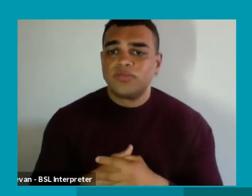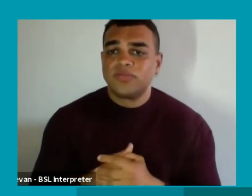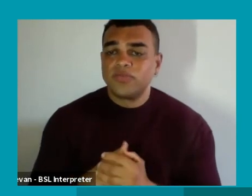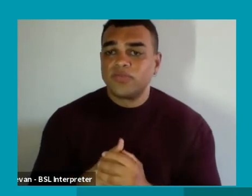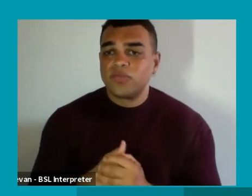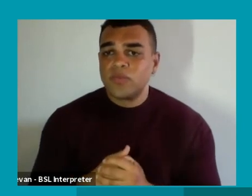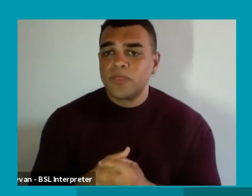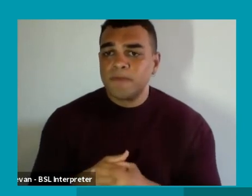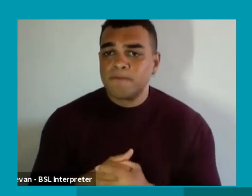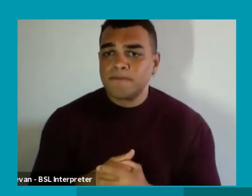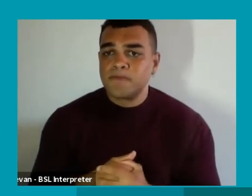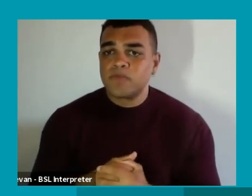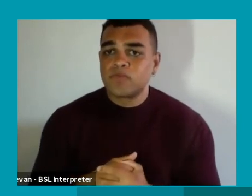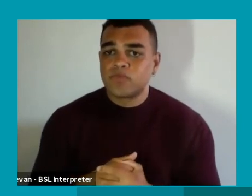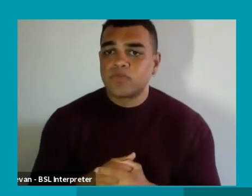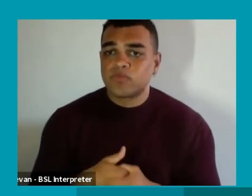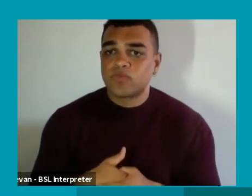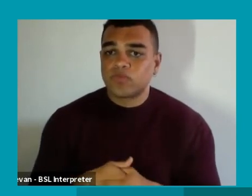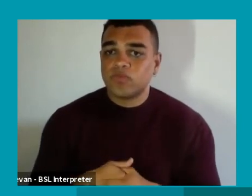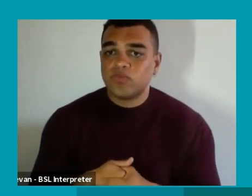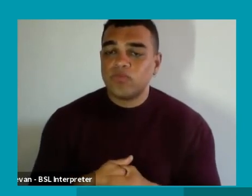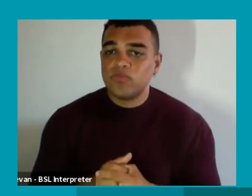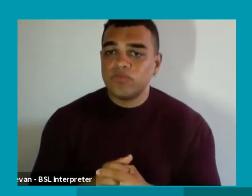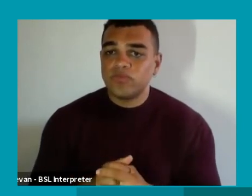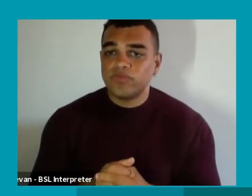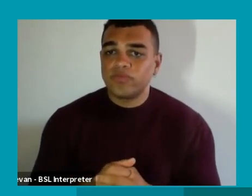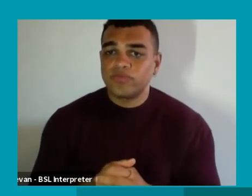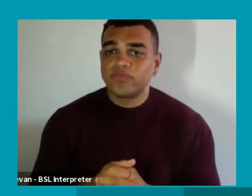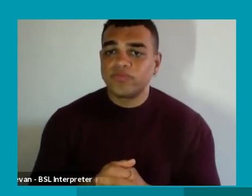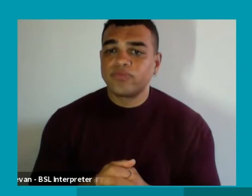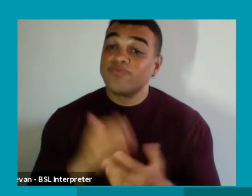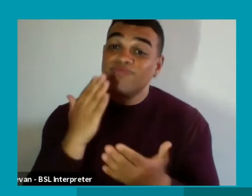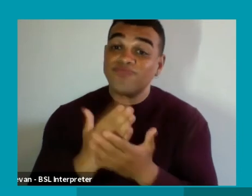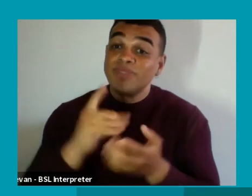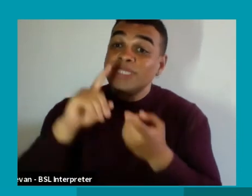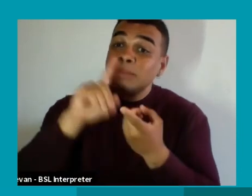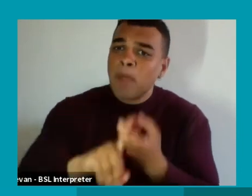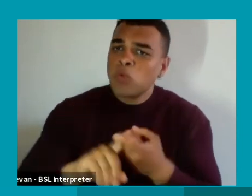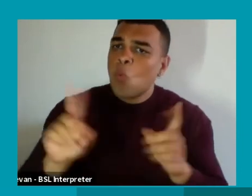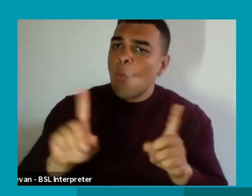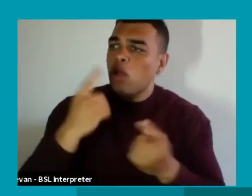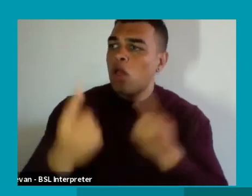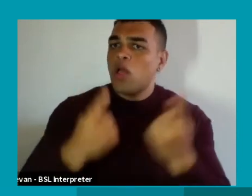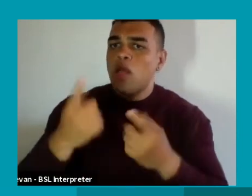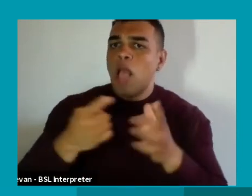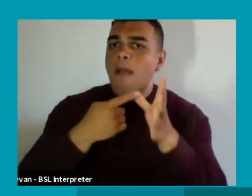And then there will be more specific roles, and perhaps those aimed at younger people. Digital natives.